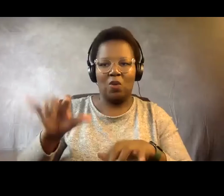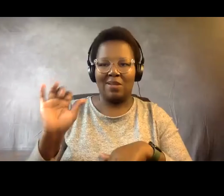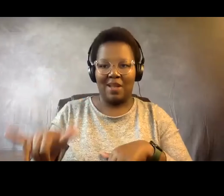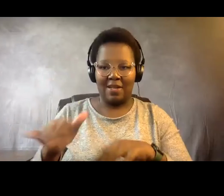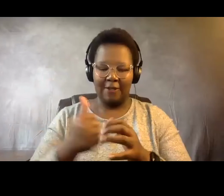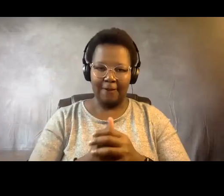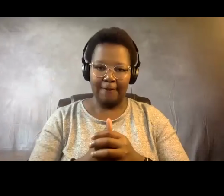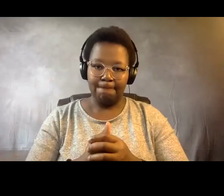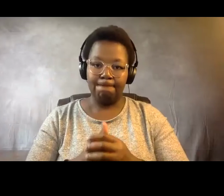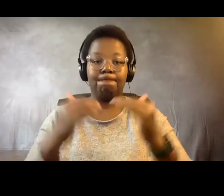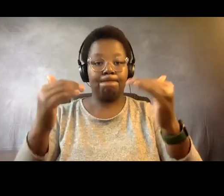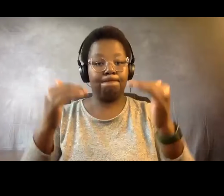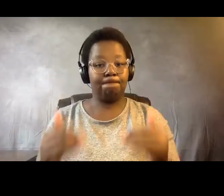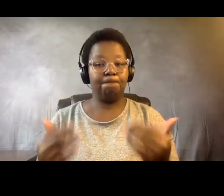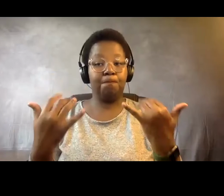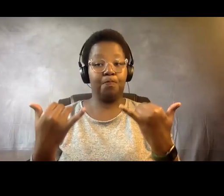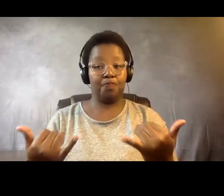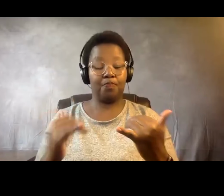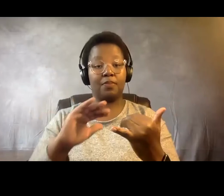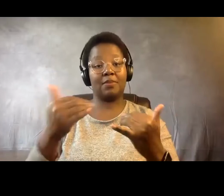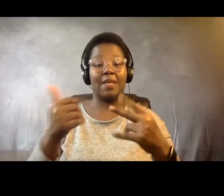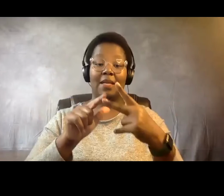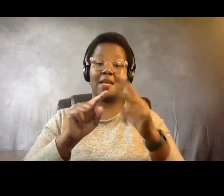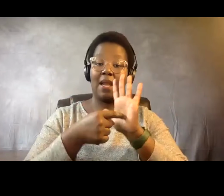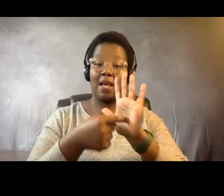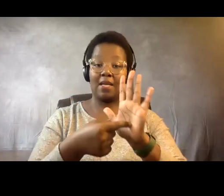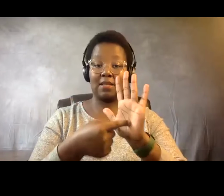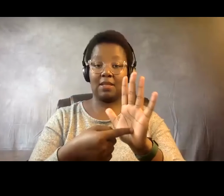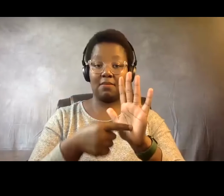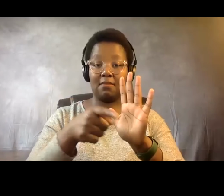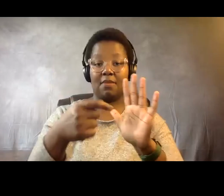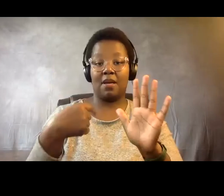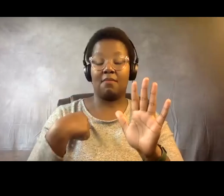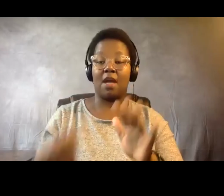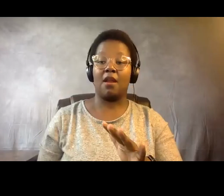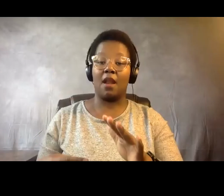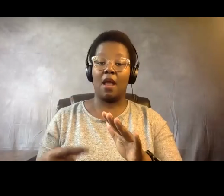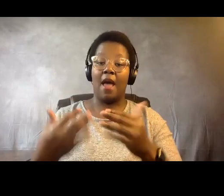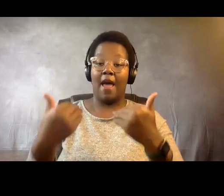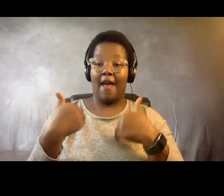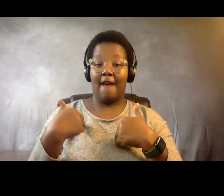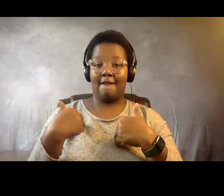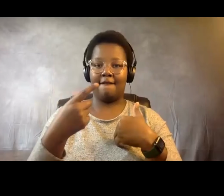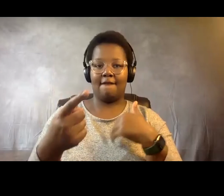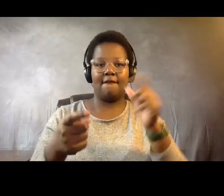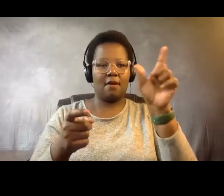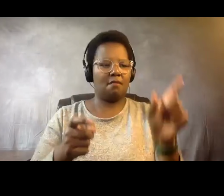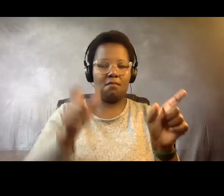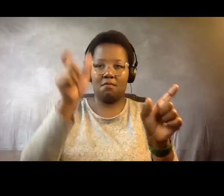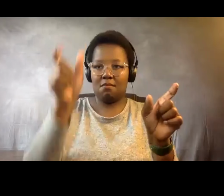Then another example is on form elements. Here have two column form elements. And again I'm